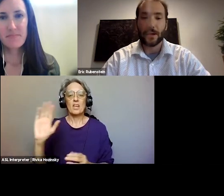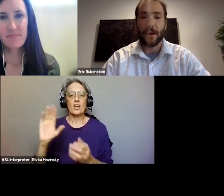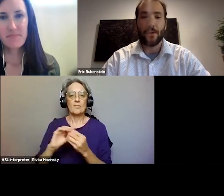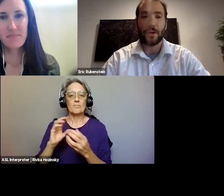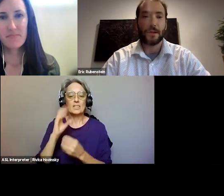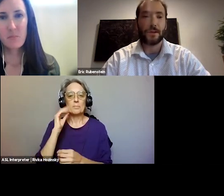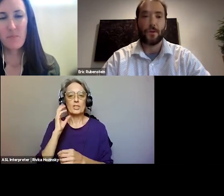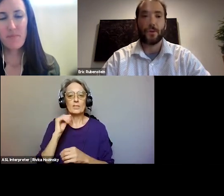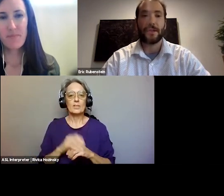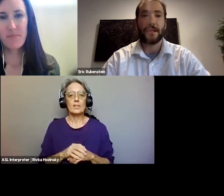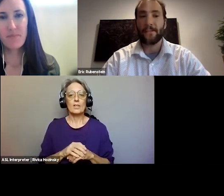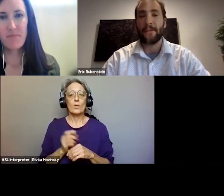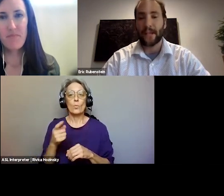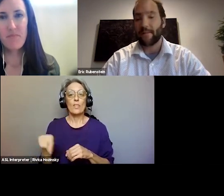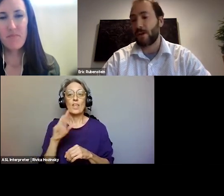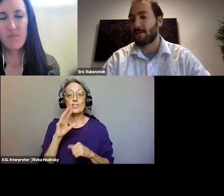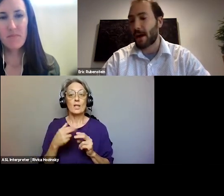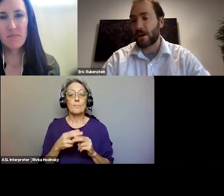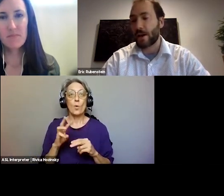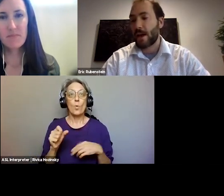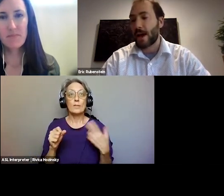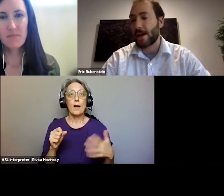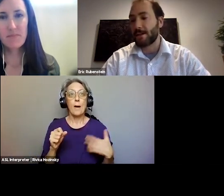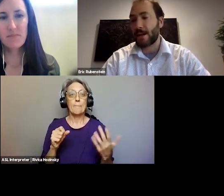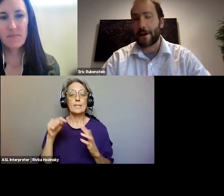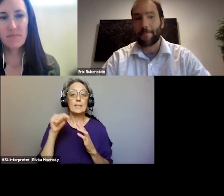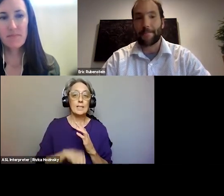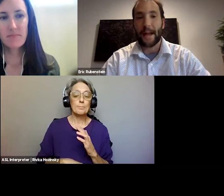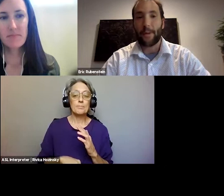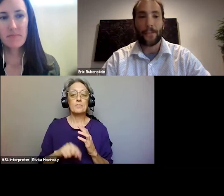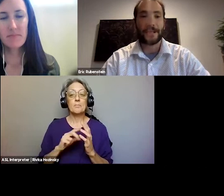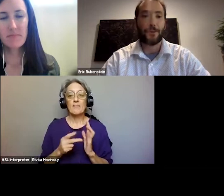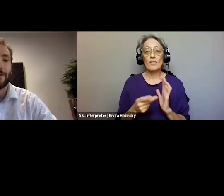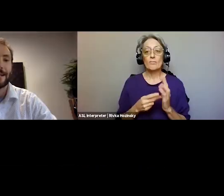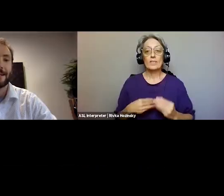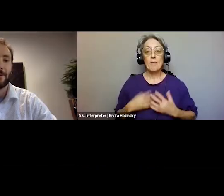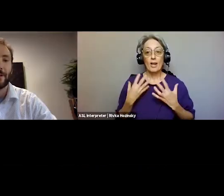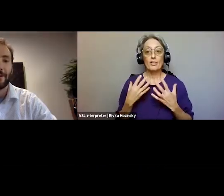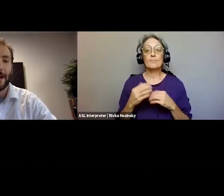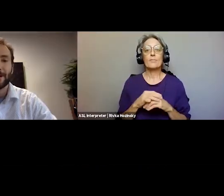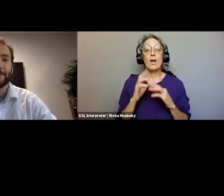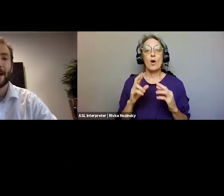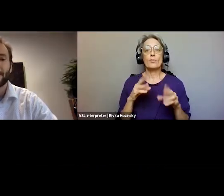about was deep and meaningful and inspiring and I’m hoping to provide some of the epidemiological